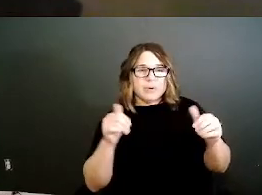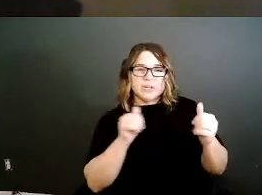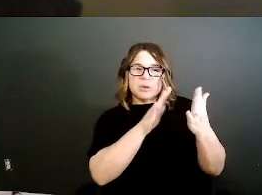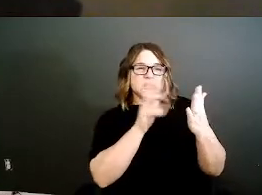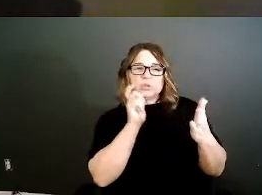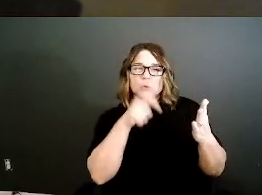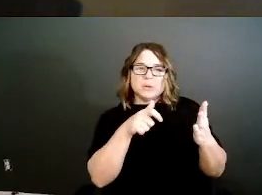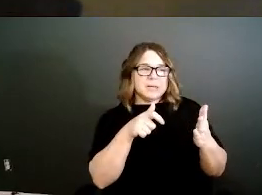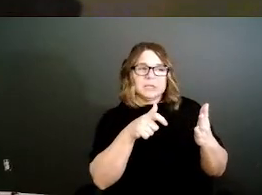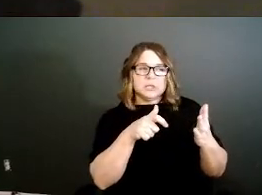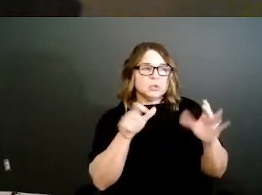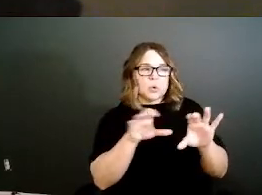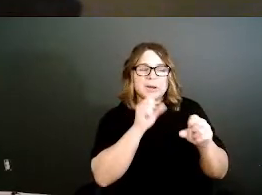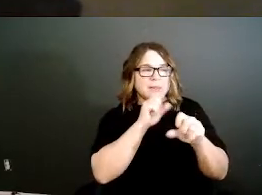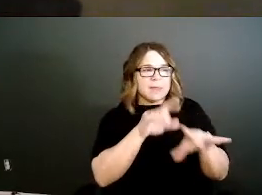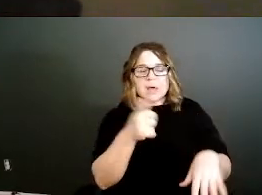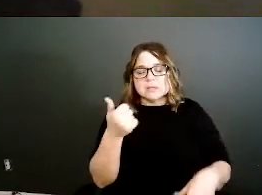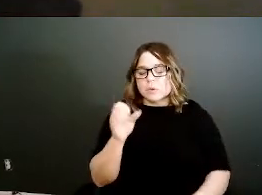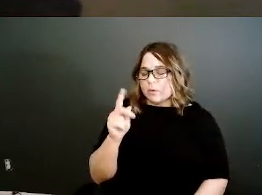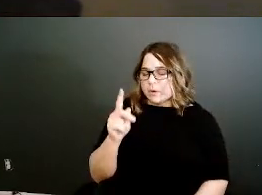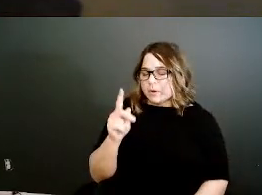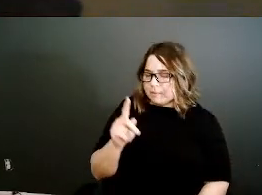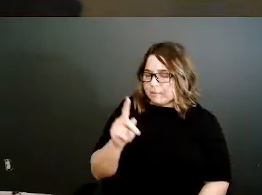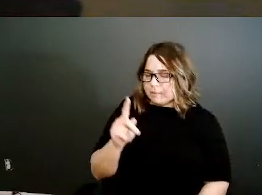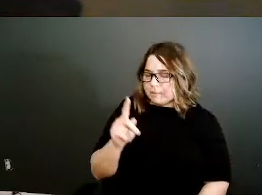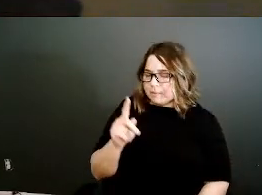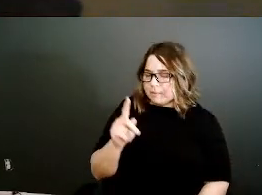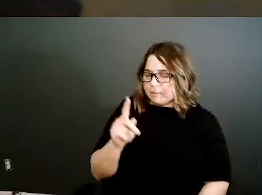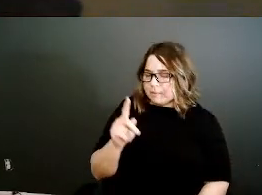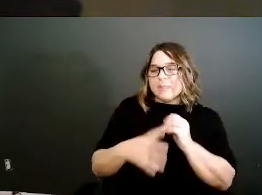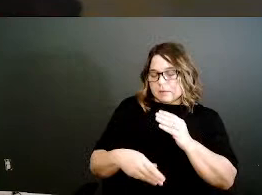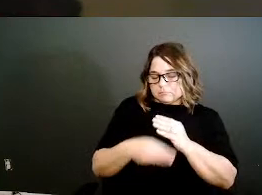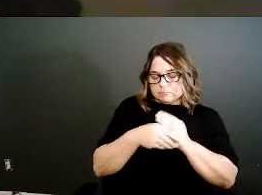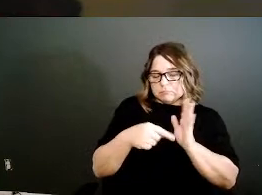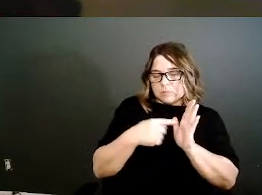I WILL PAUSE AND SEE IF THERE ARE ANY COMMENTS FROM COUNCIL MEMBERS BEFORE WE ADJOURN.